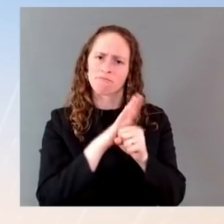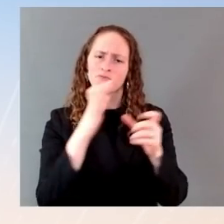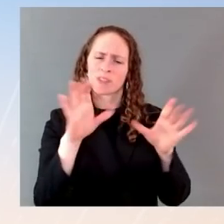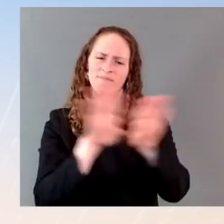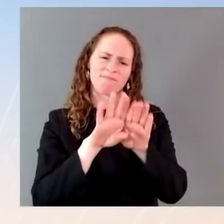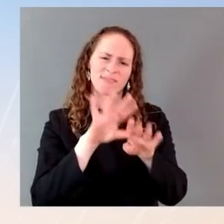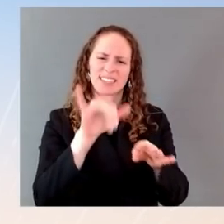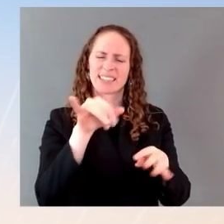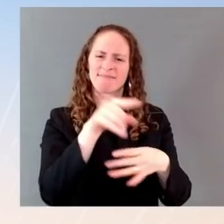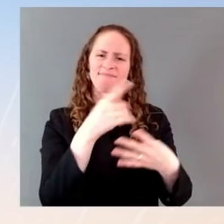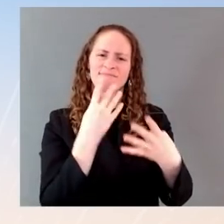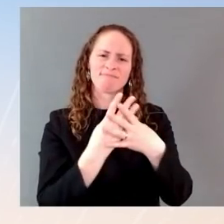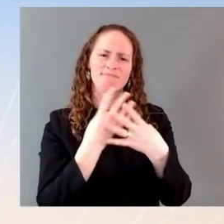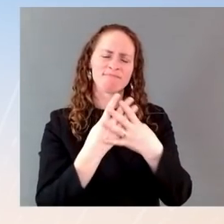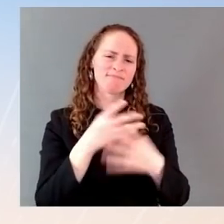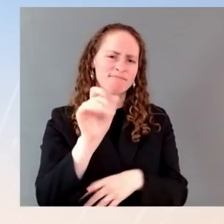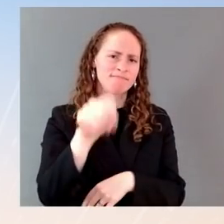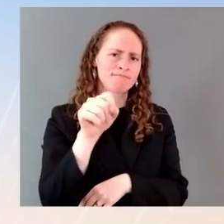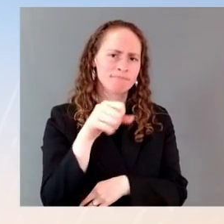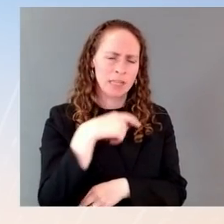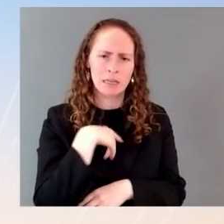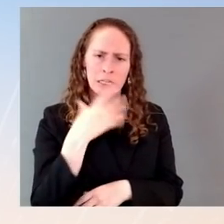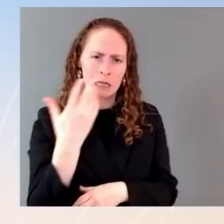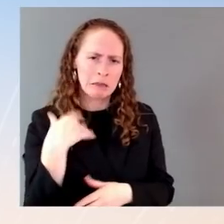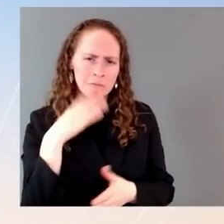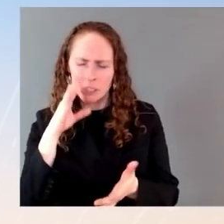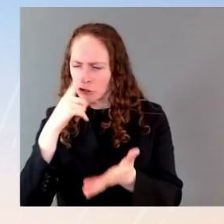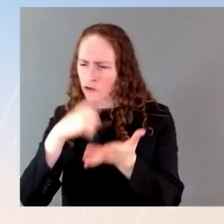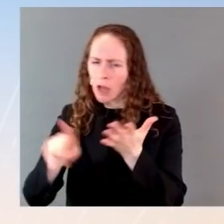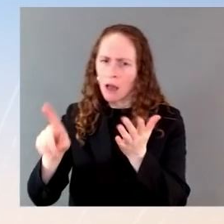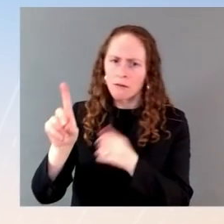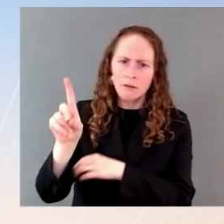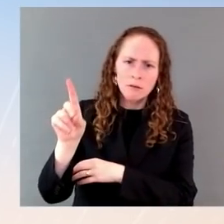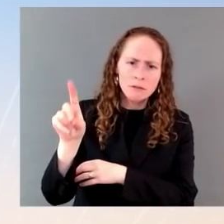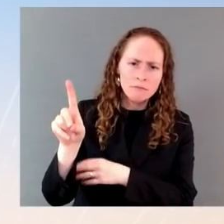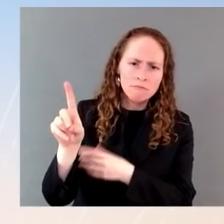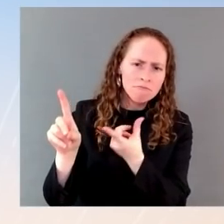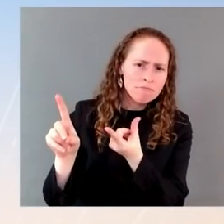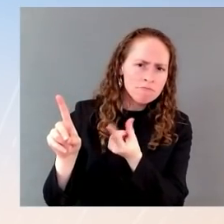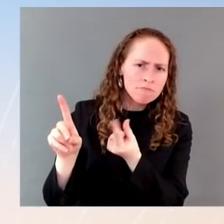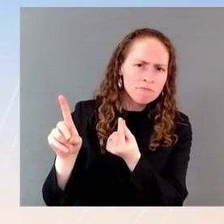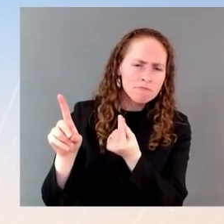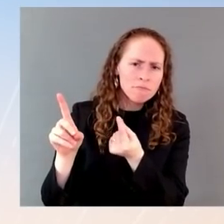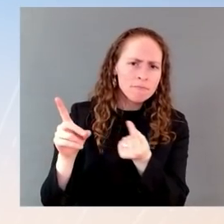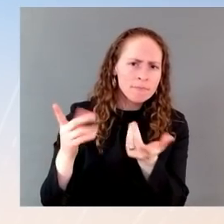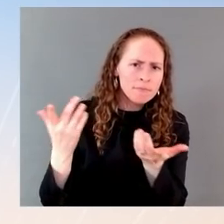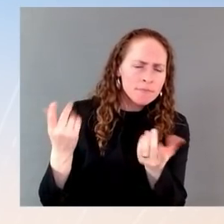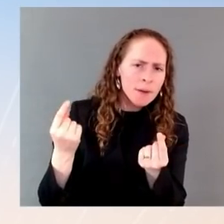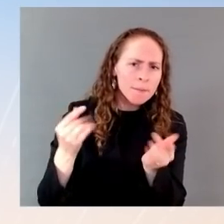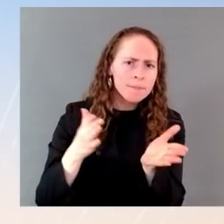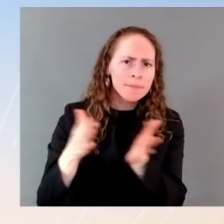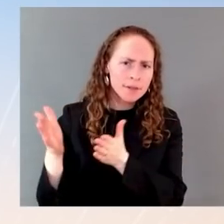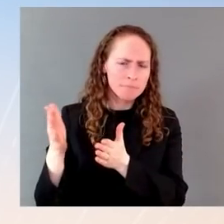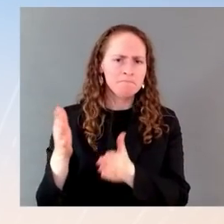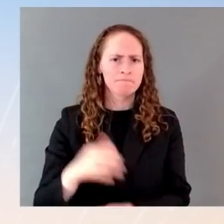on the number of detainees who are still there. That's something that is under constant review, but we can get that to you after the briefing as well. Go ahead.